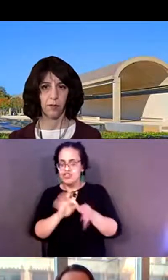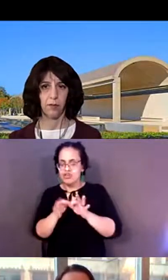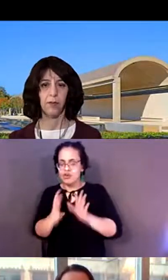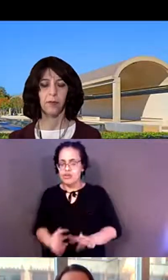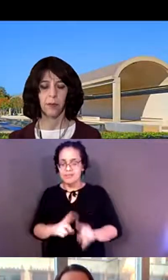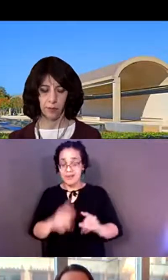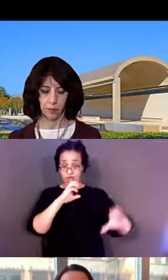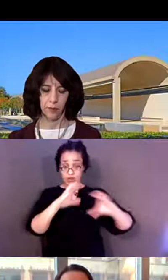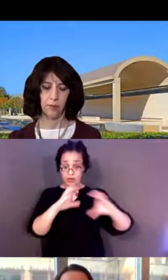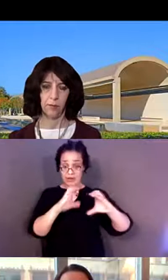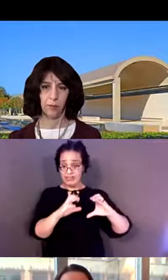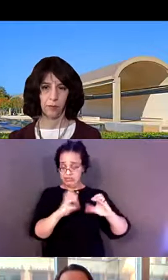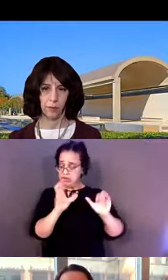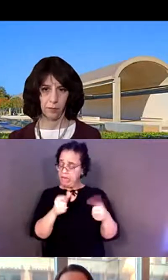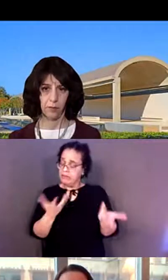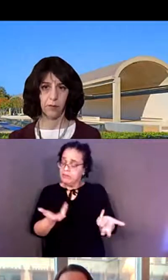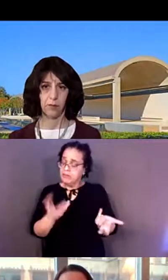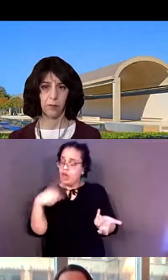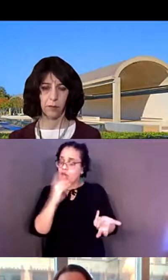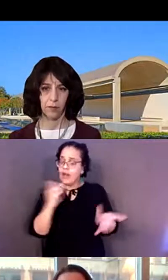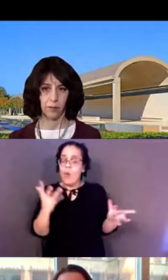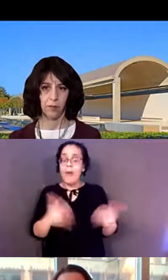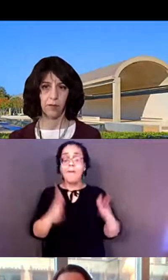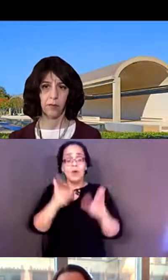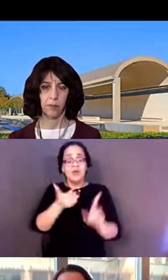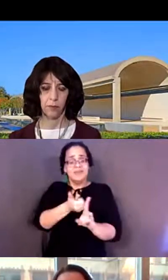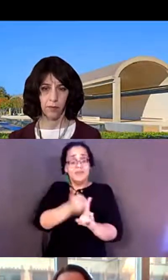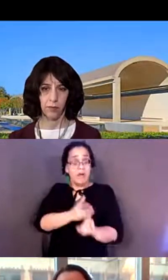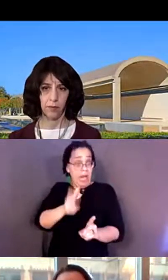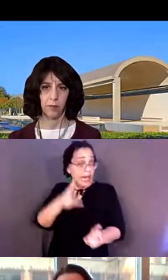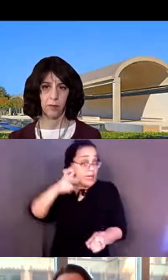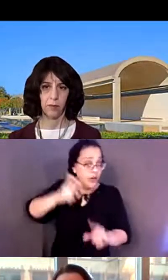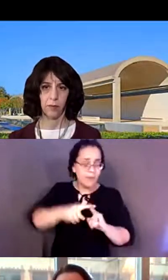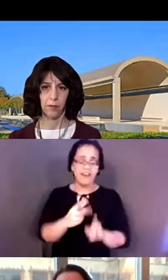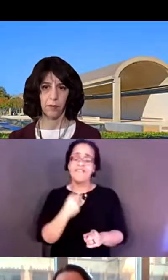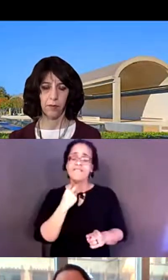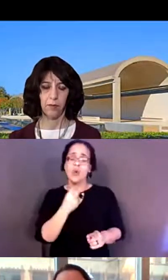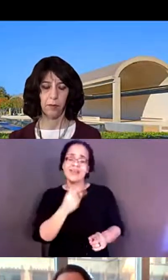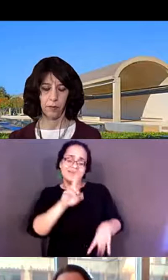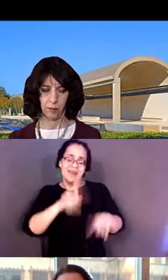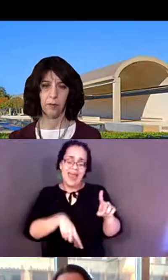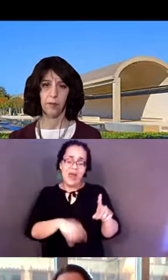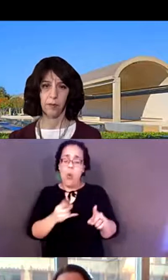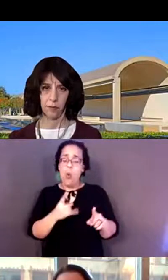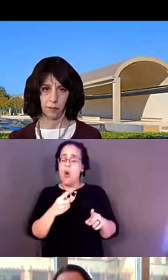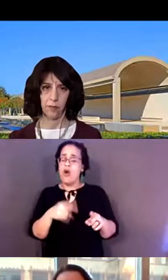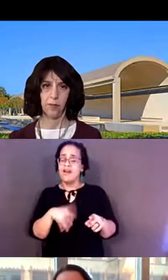someone who is non-verbal or has limited